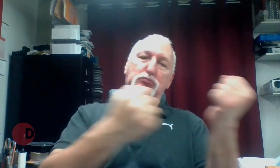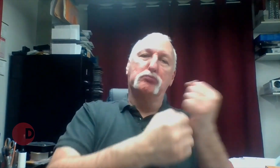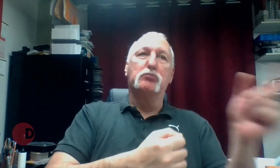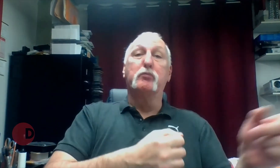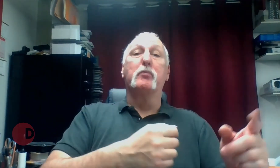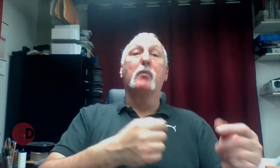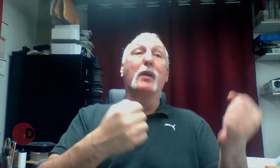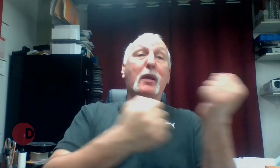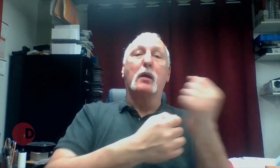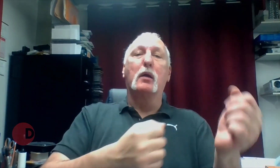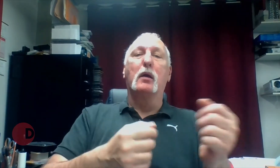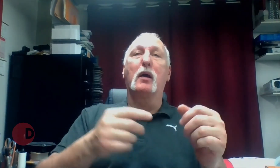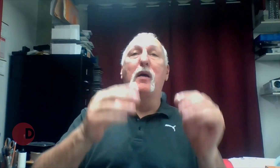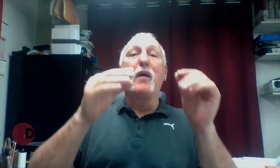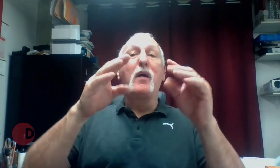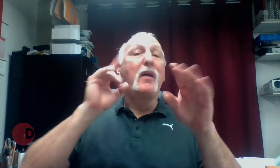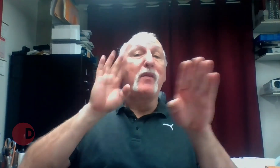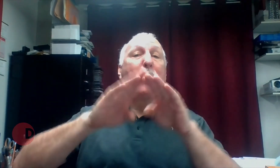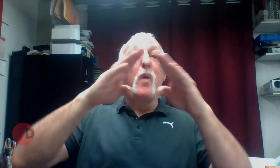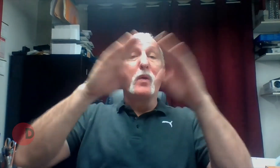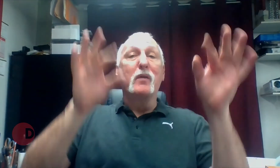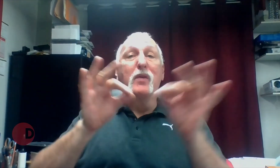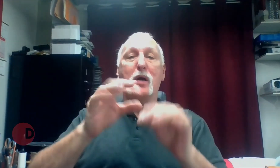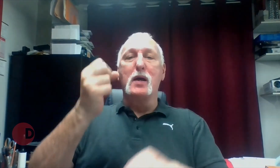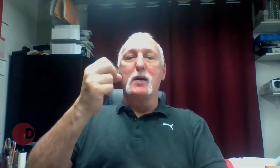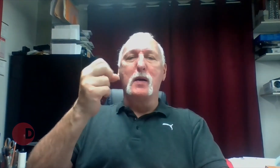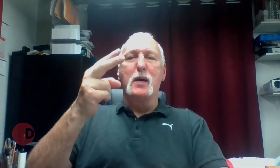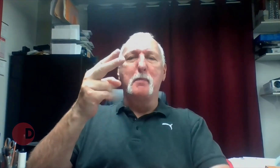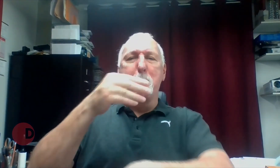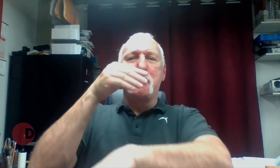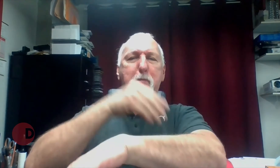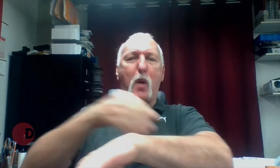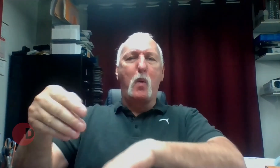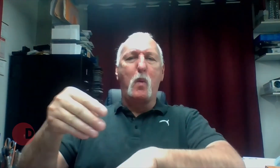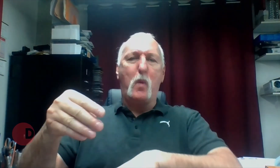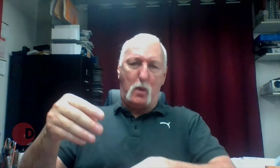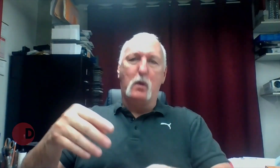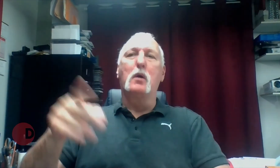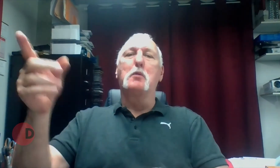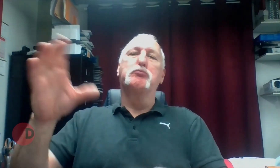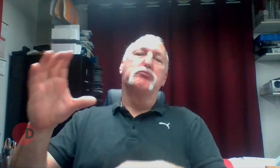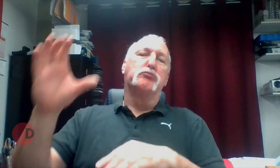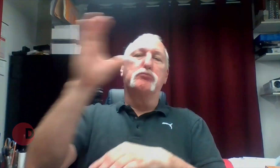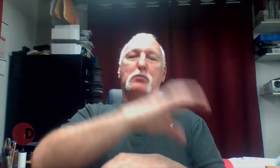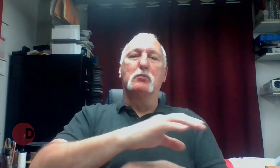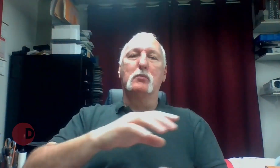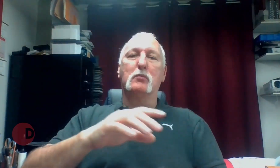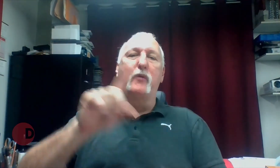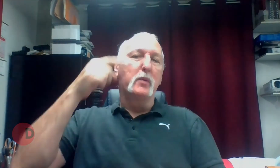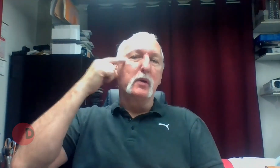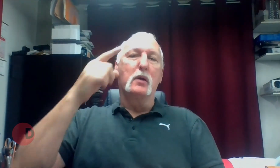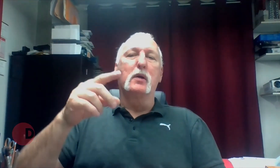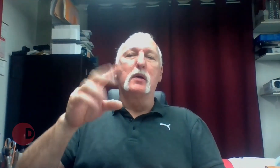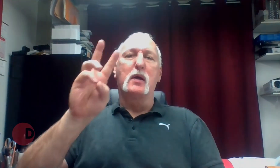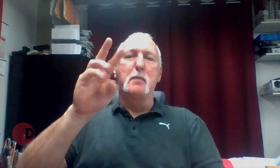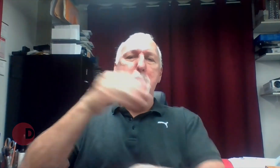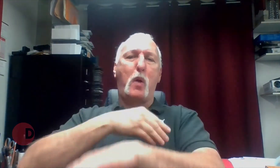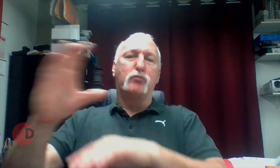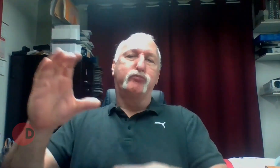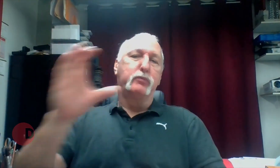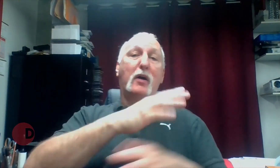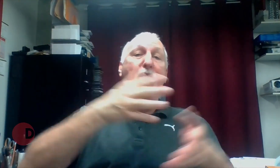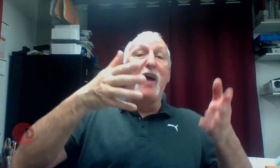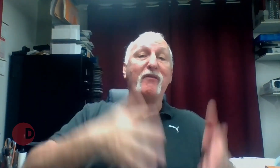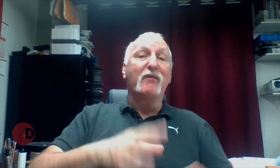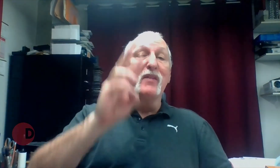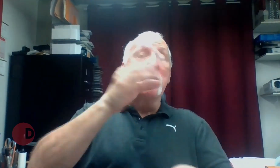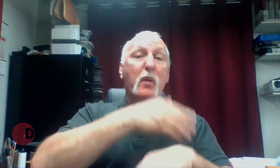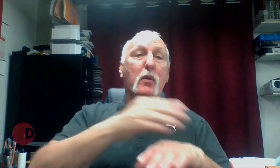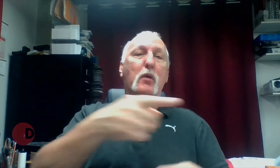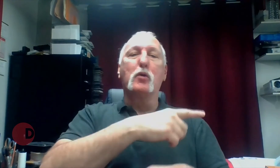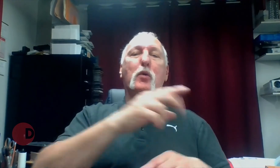the Deaf House cost $12 million of which the Quebec government paid $6 million.